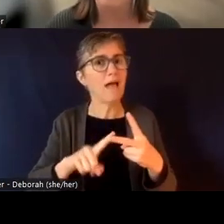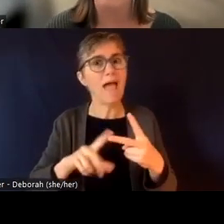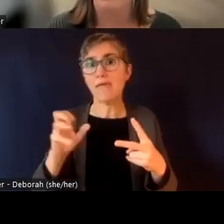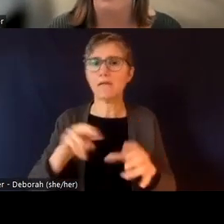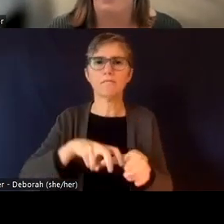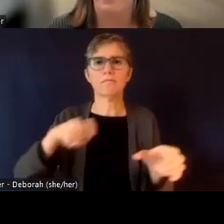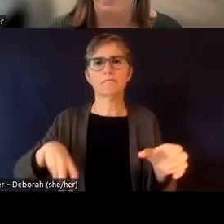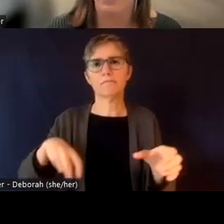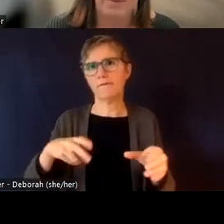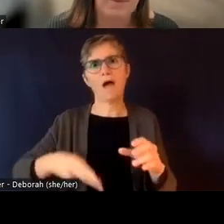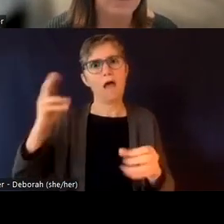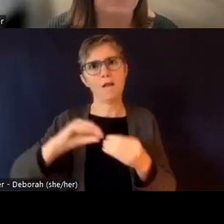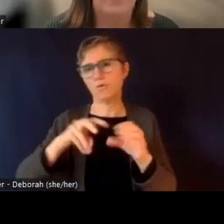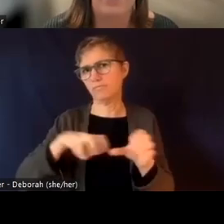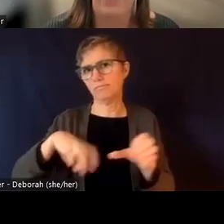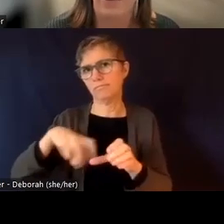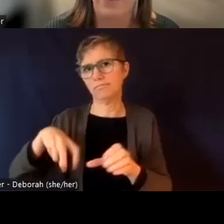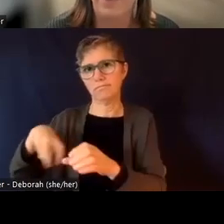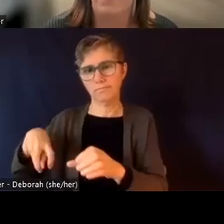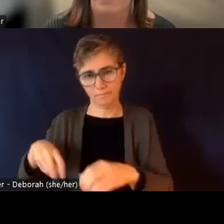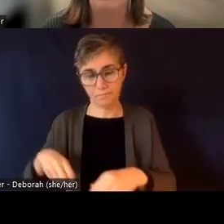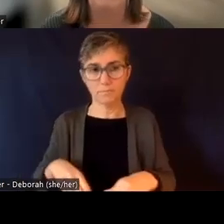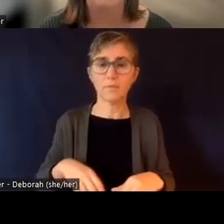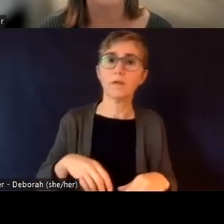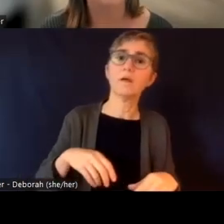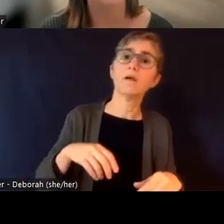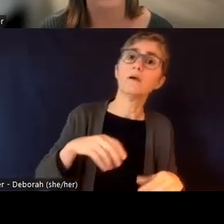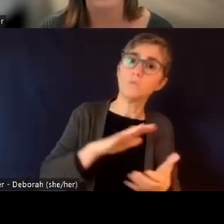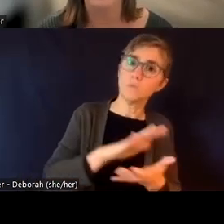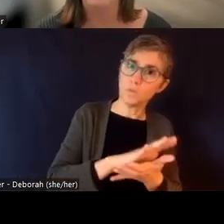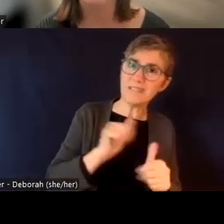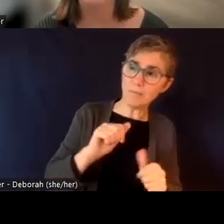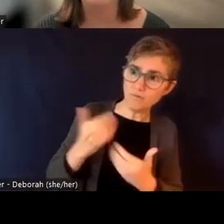health services, including mental and behavioral health services, by providing onsite school